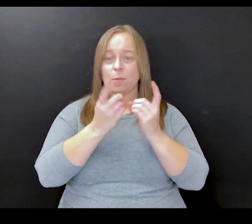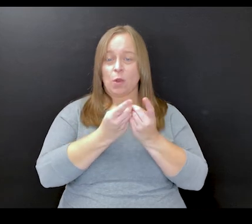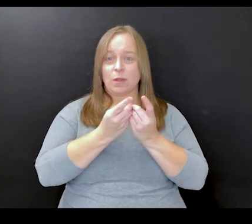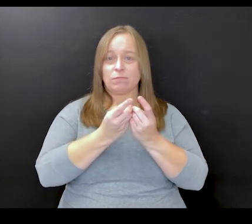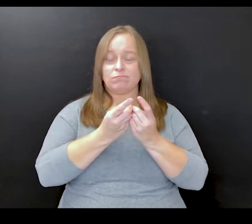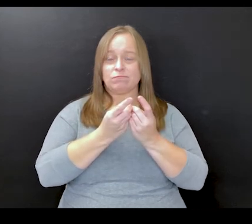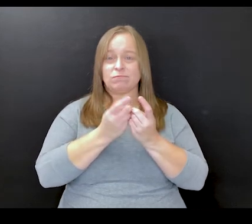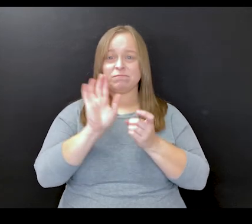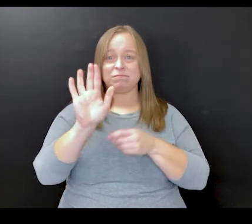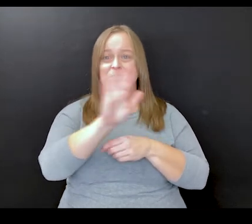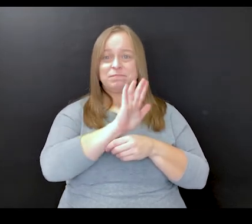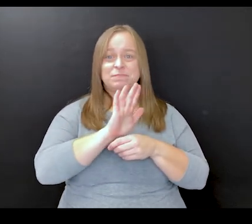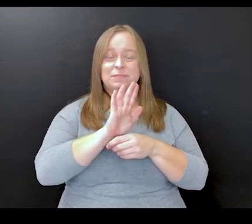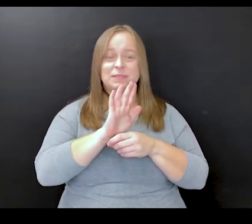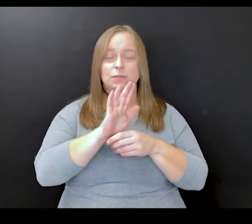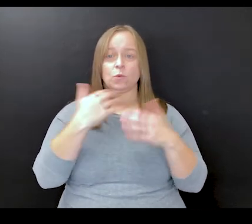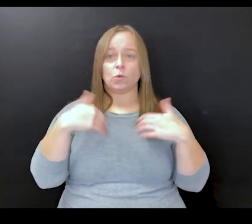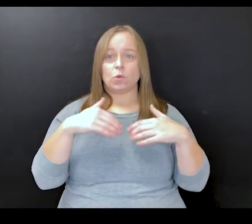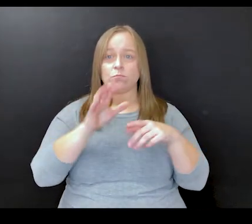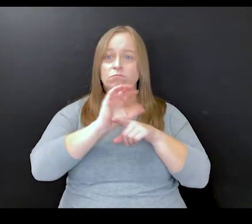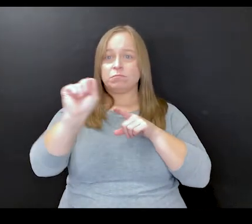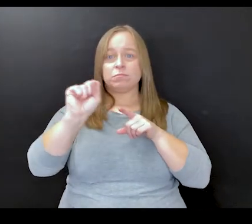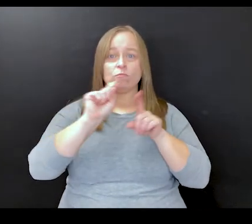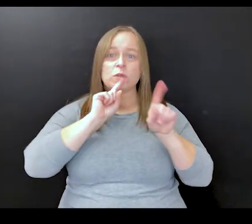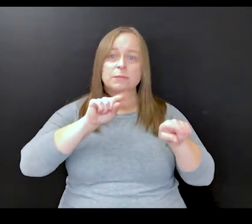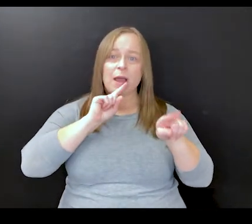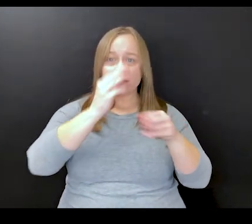and our intake department provides stellar responses.